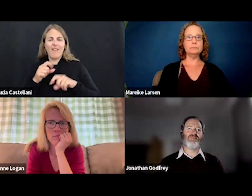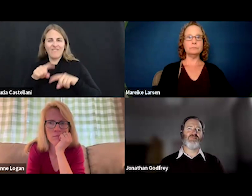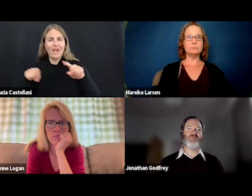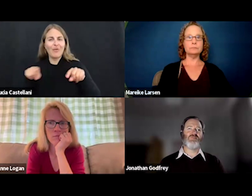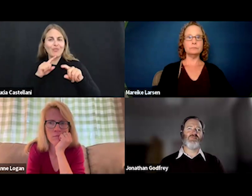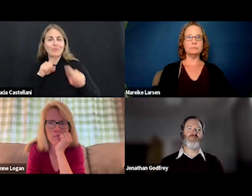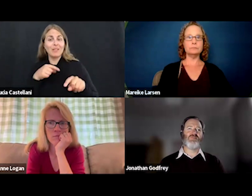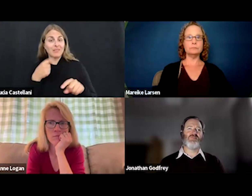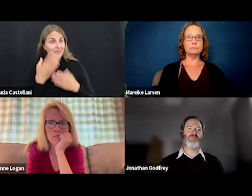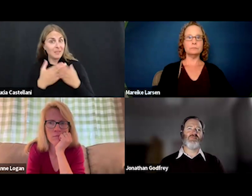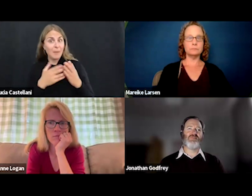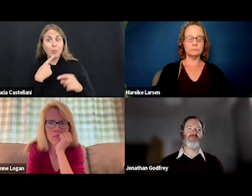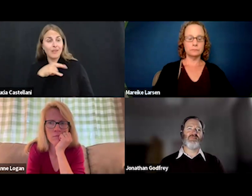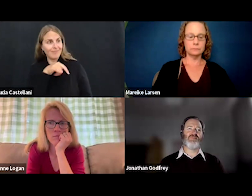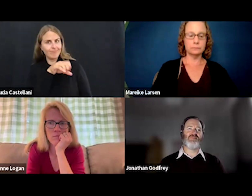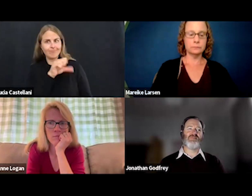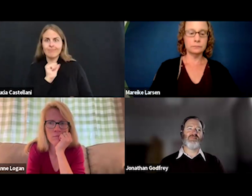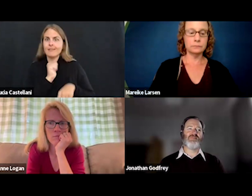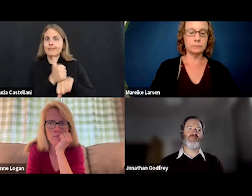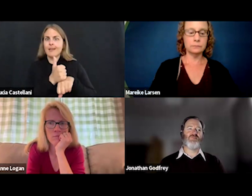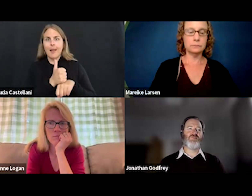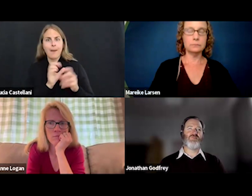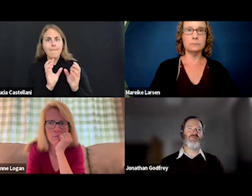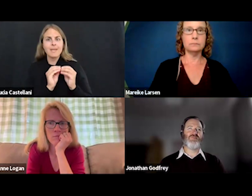let's put something on the calendar during the conference